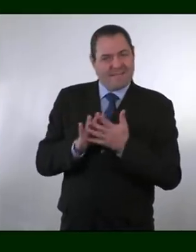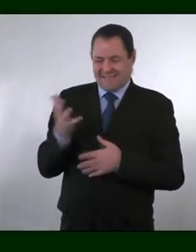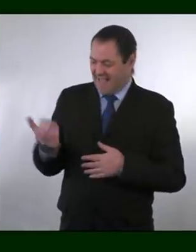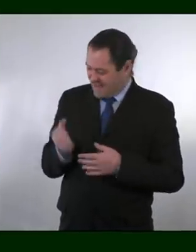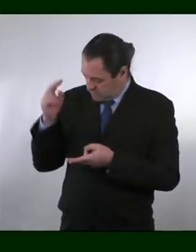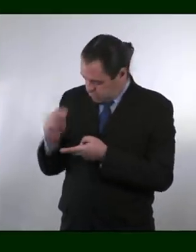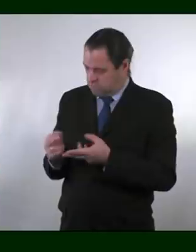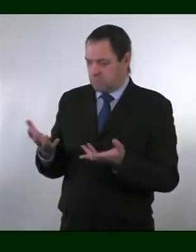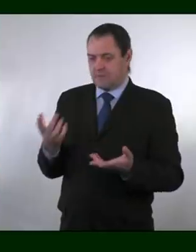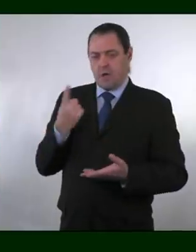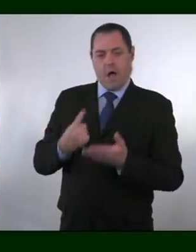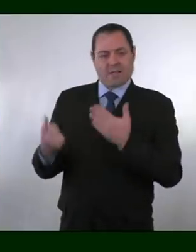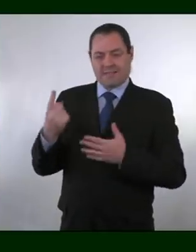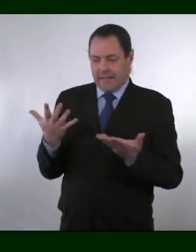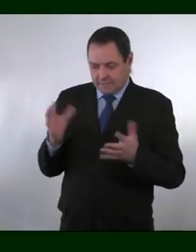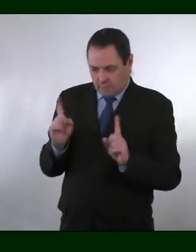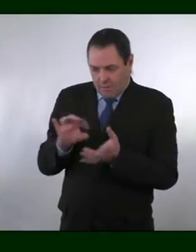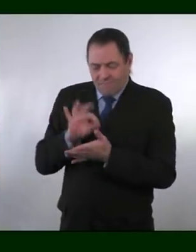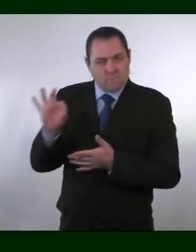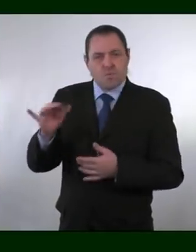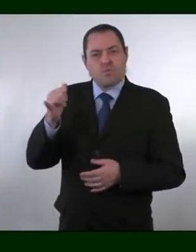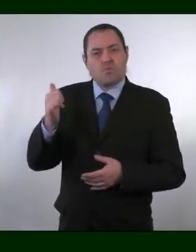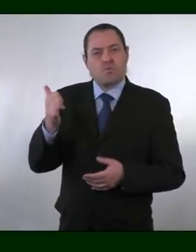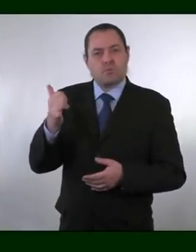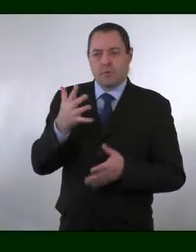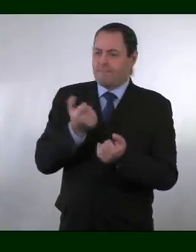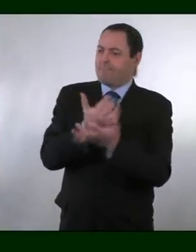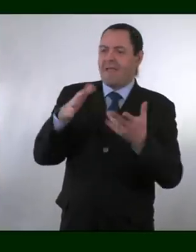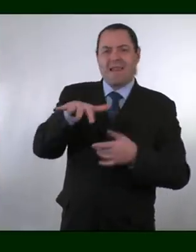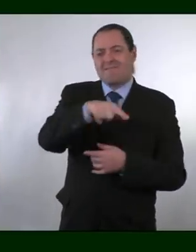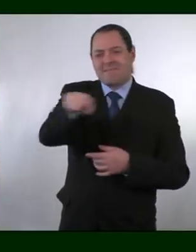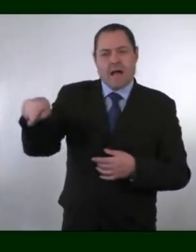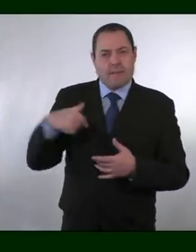if they have to self-isolate. This is affecting many families across the country. Does the Prime